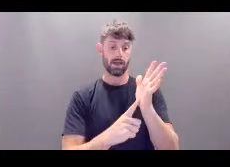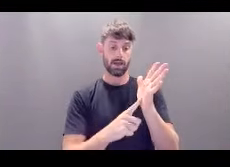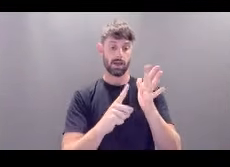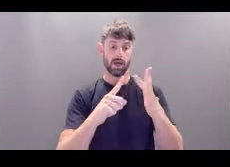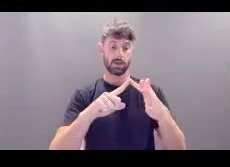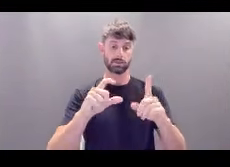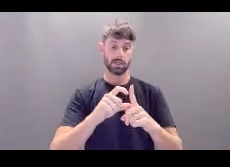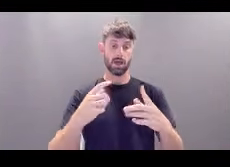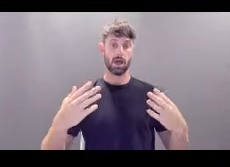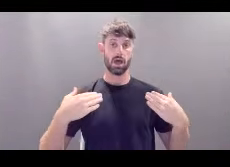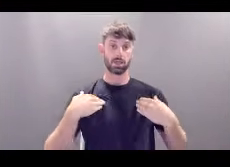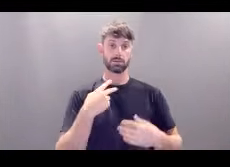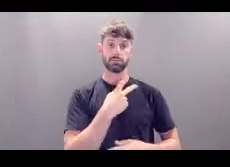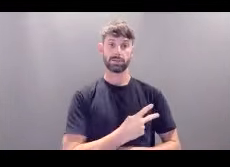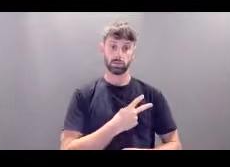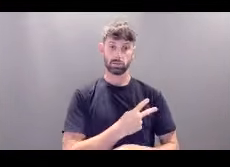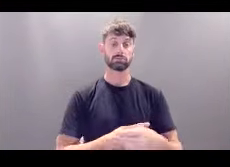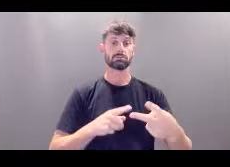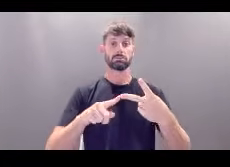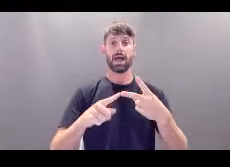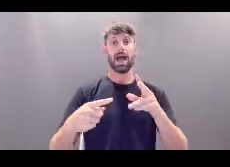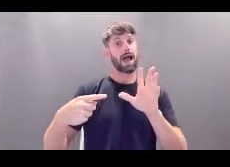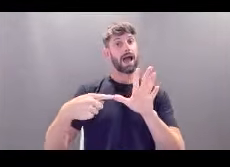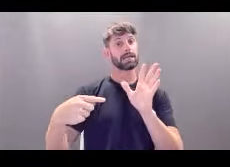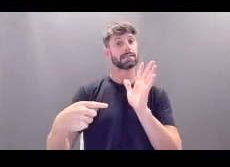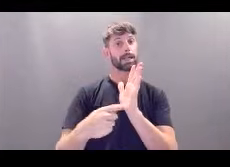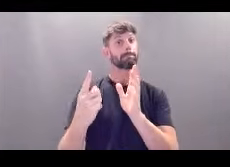assistive technology mentors who have a recognised